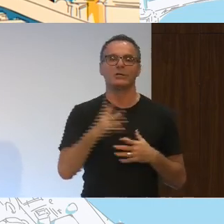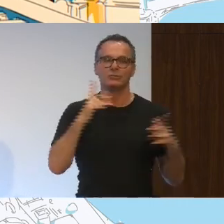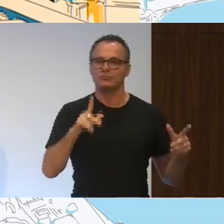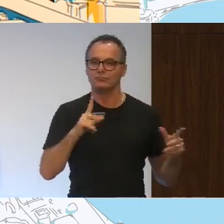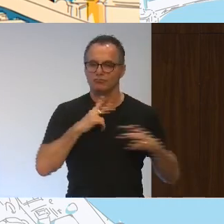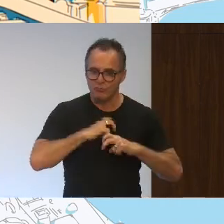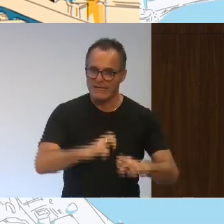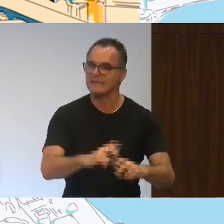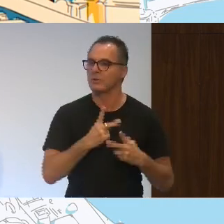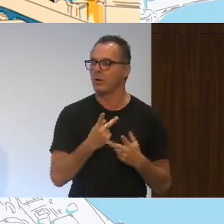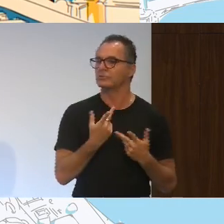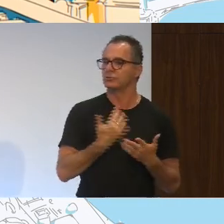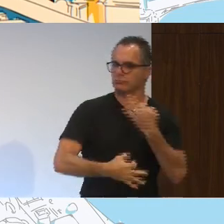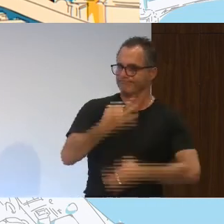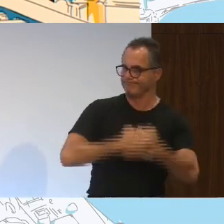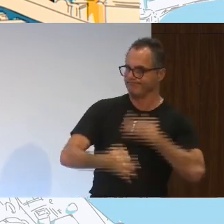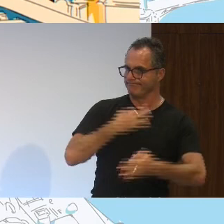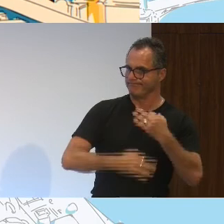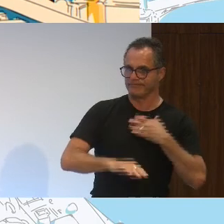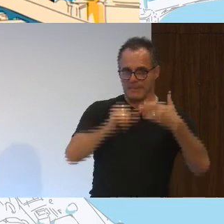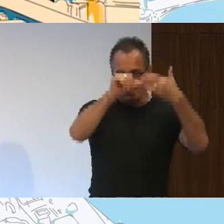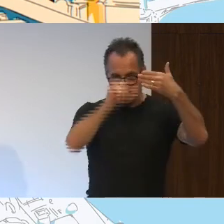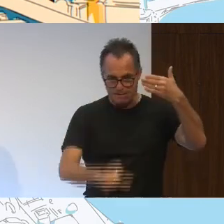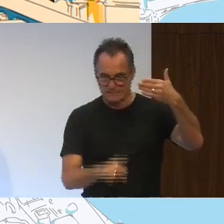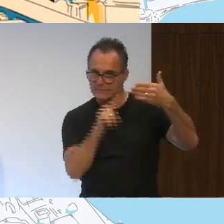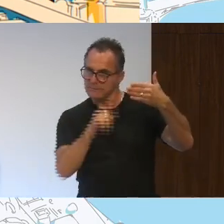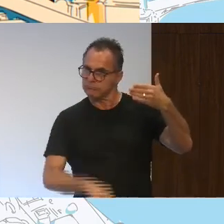something about this. They're looking list. There's not very many people so lucky me.